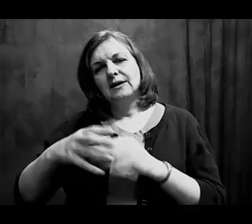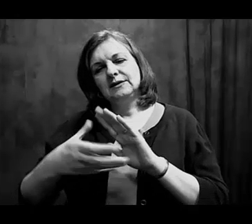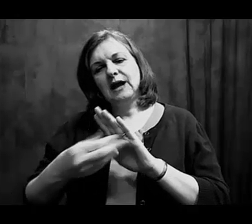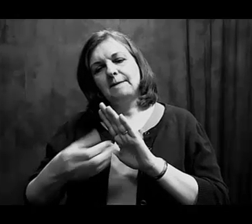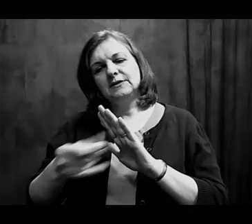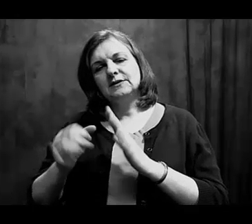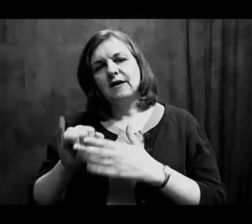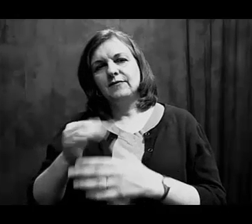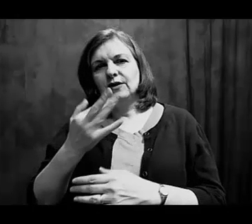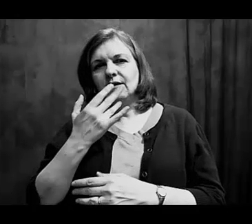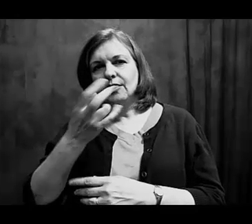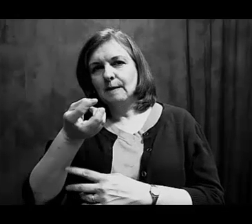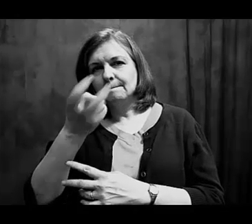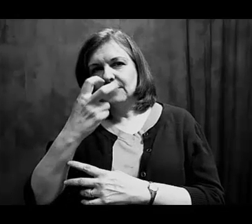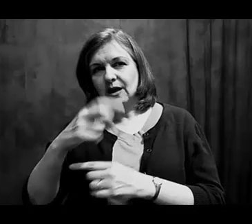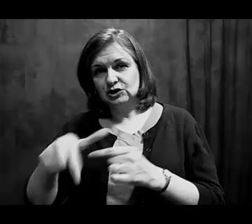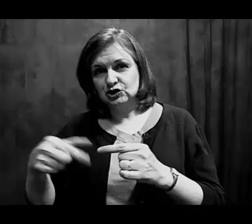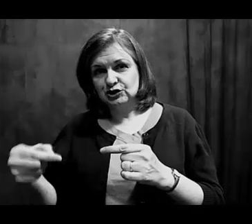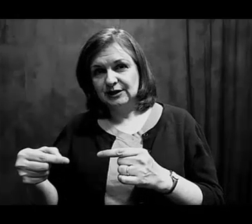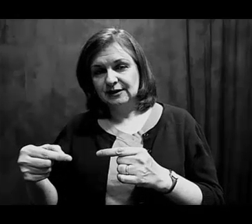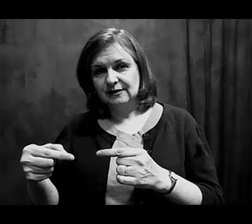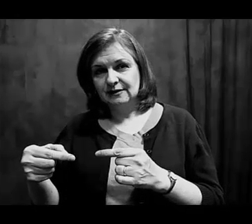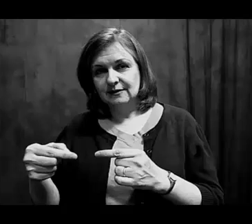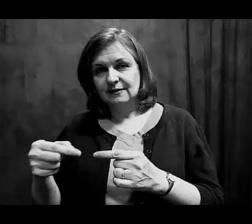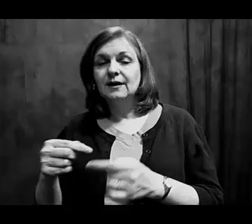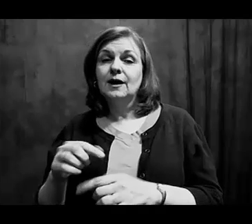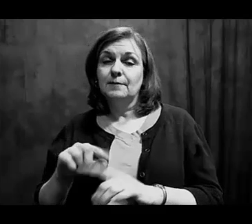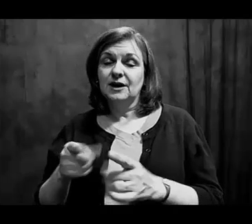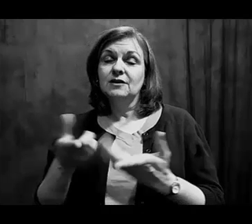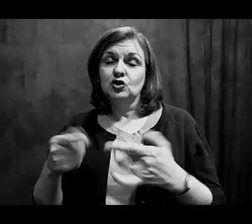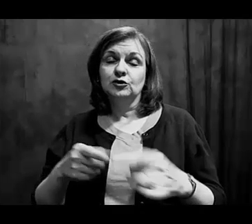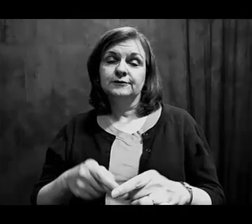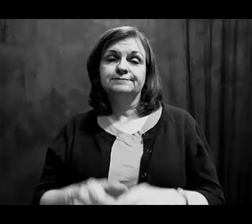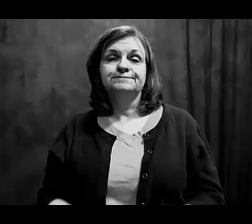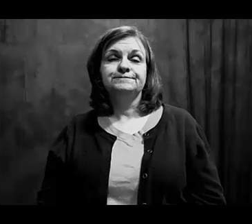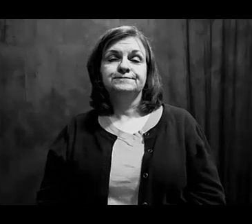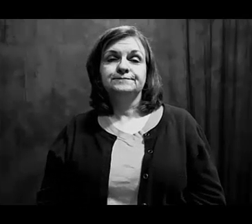of the colorblind gene to actually inherit colorblindness [on both "X's" in females] but it does occur